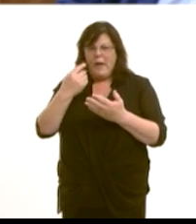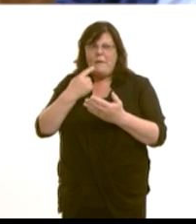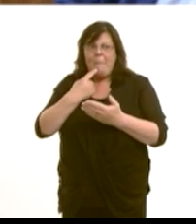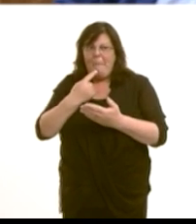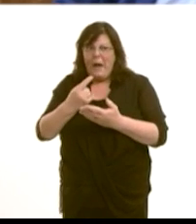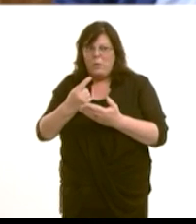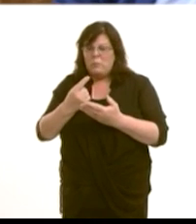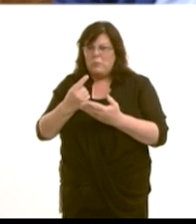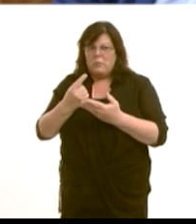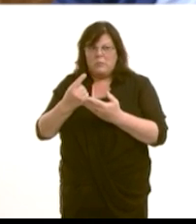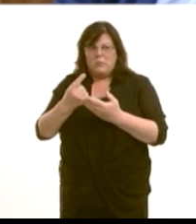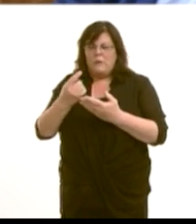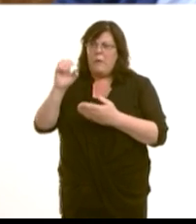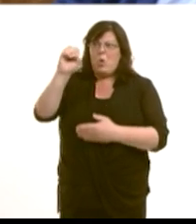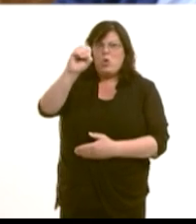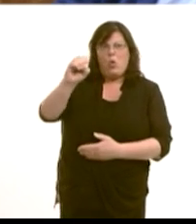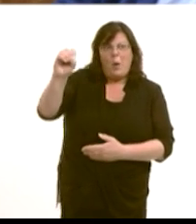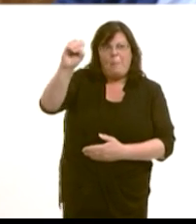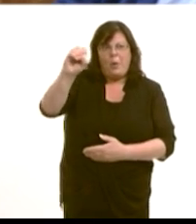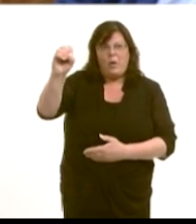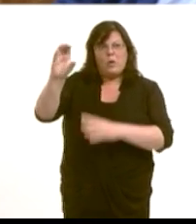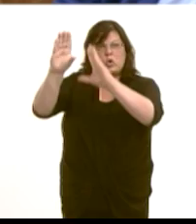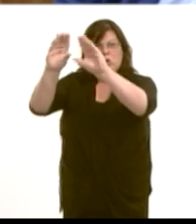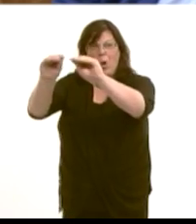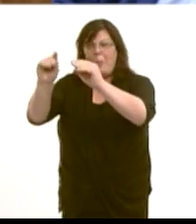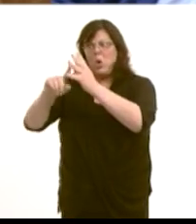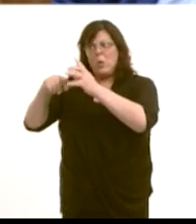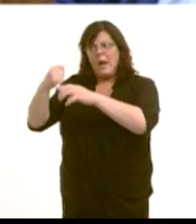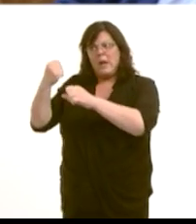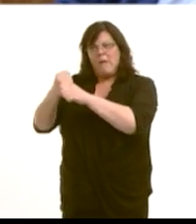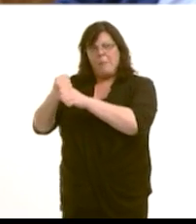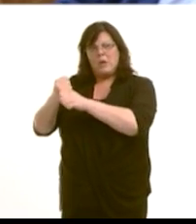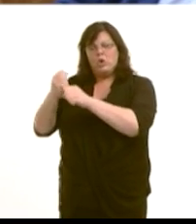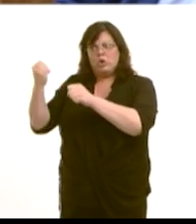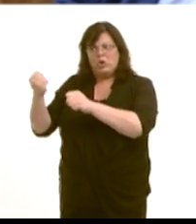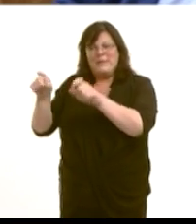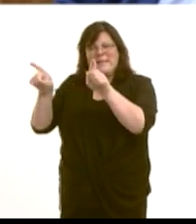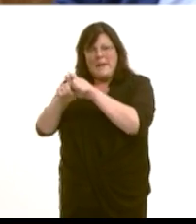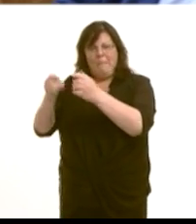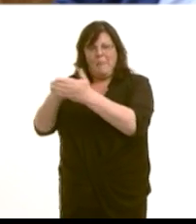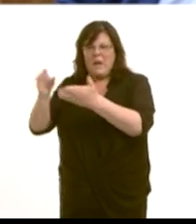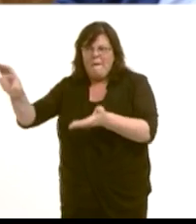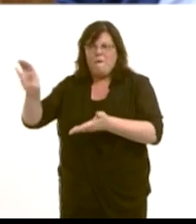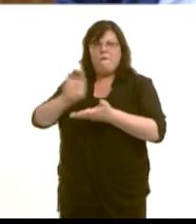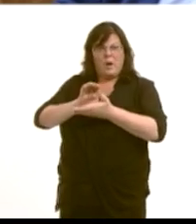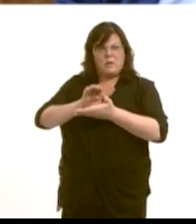lost to Wales should be made up by the UK Government? Does he stand by his quotationsóand he is keen on quotations todayóor is he running